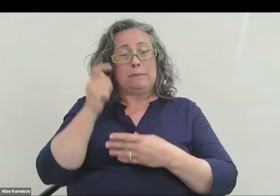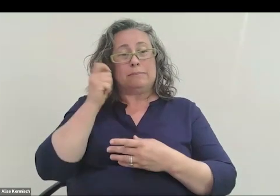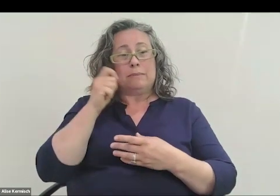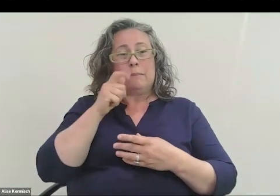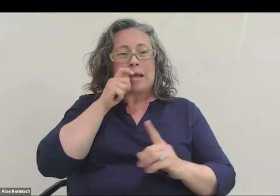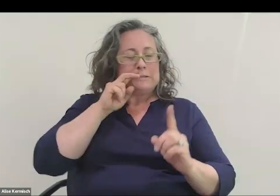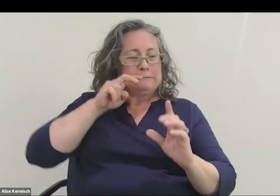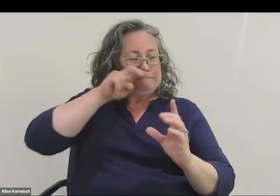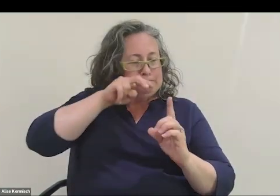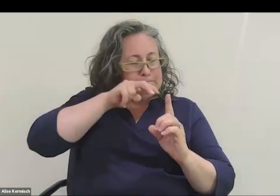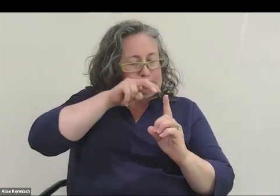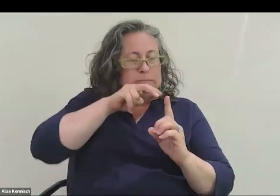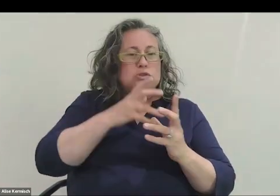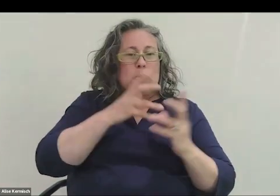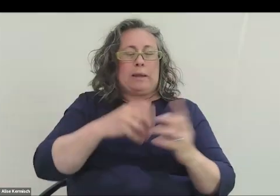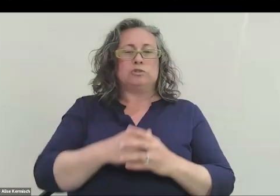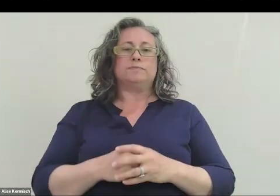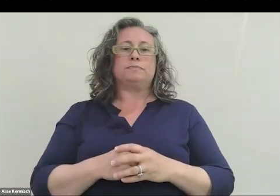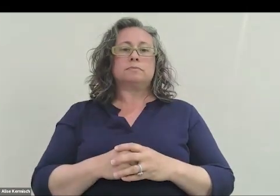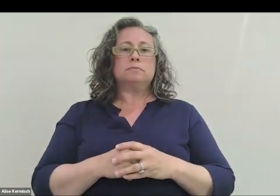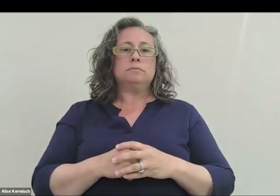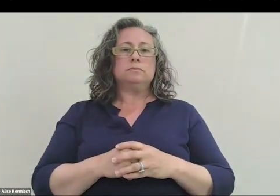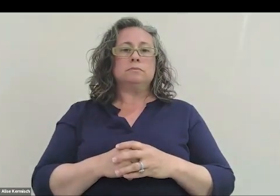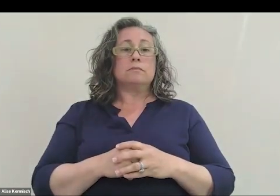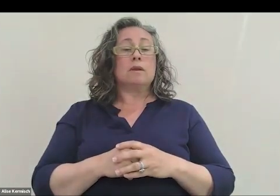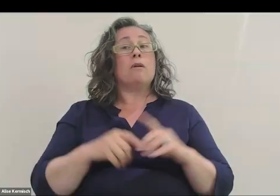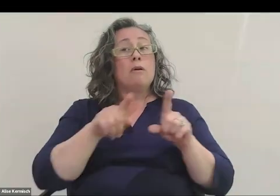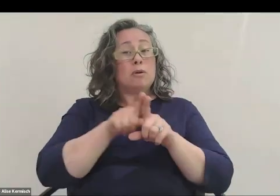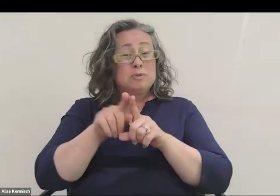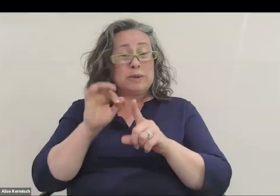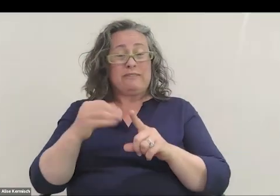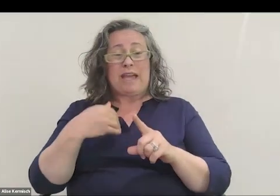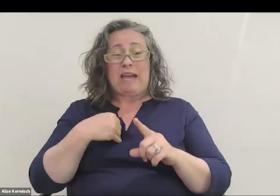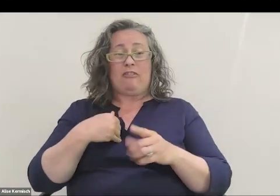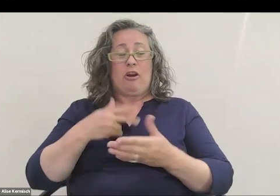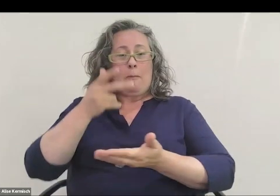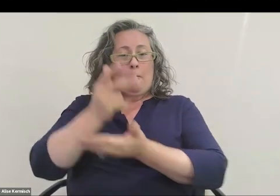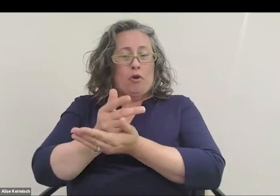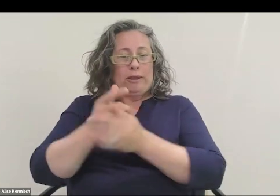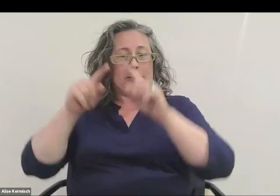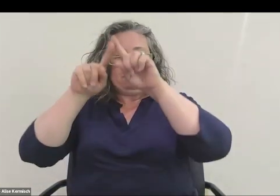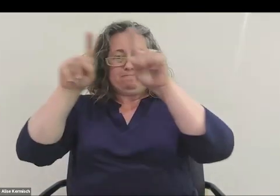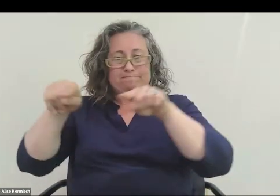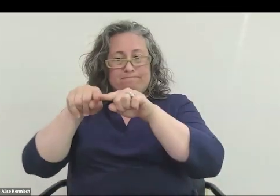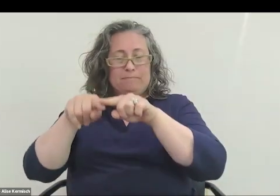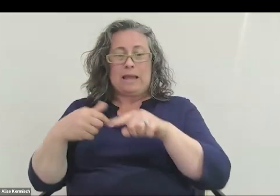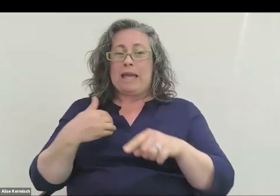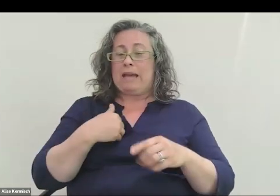so much. B, if we have things like parking placards, I have friends that won't use their parking placards